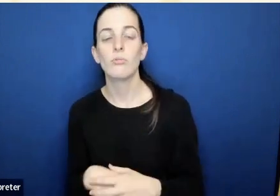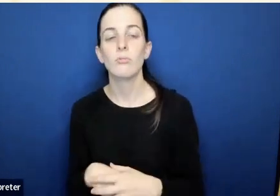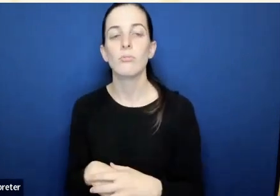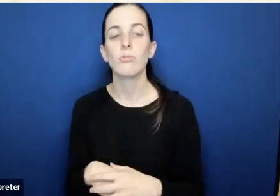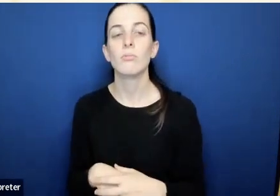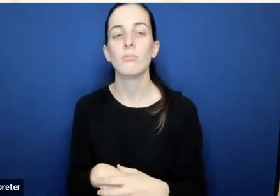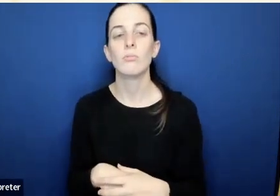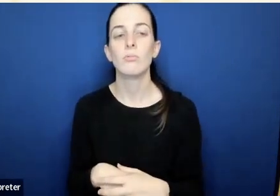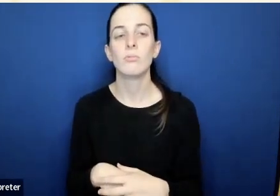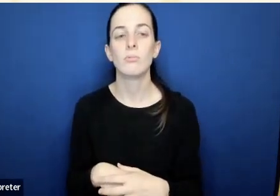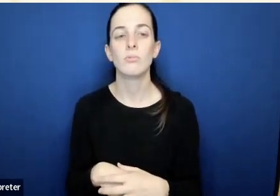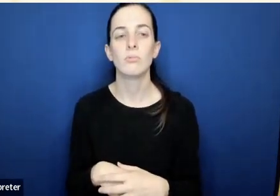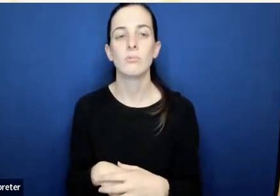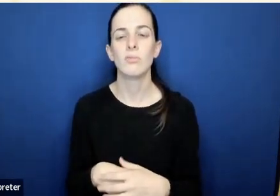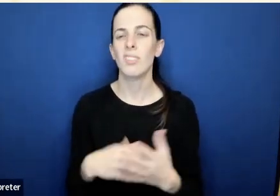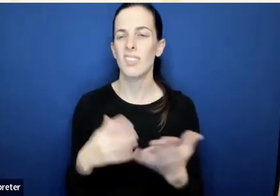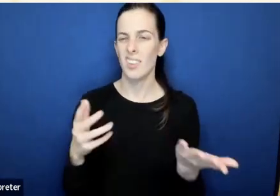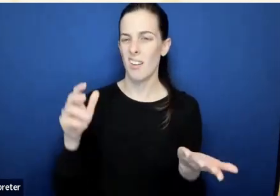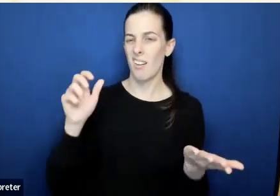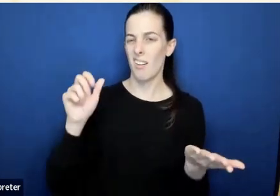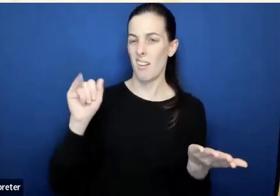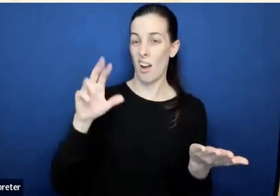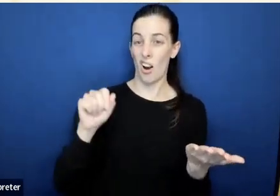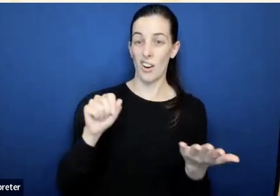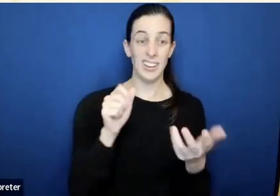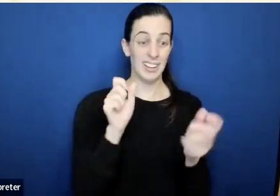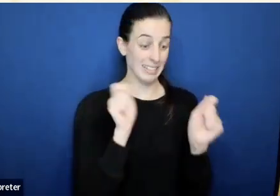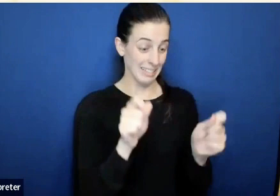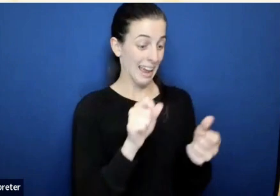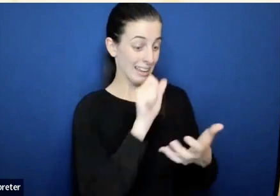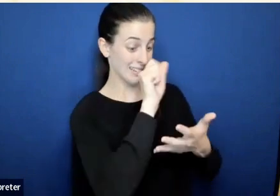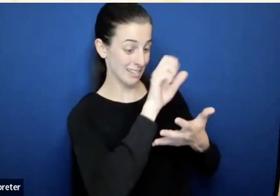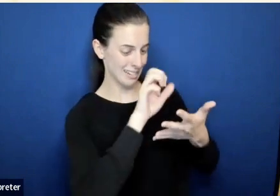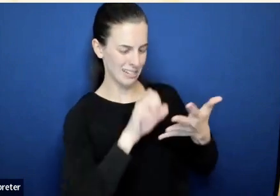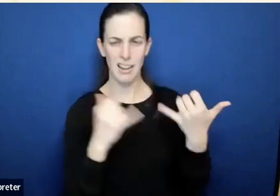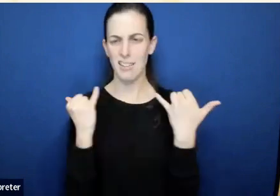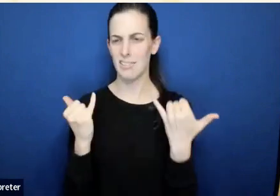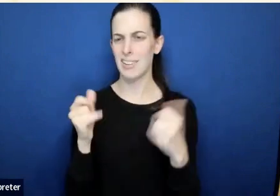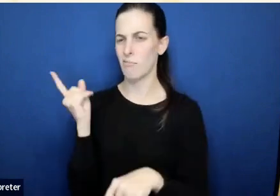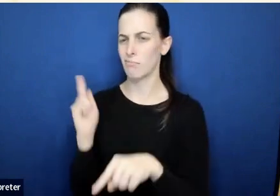Now we know what ARIA can do. So let's also understand what ARIA cannot do.